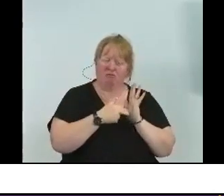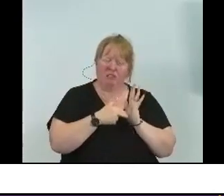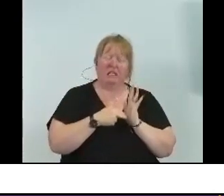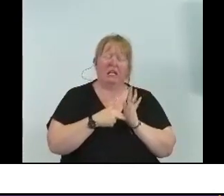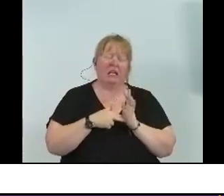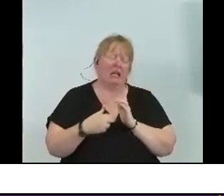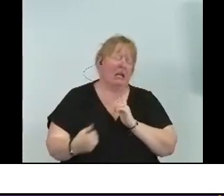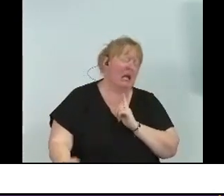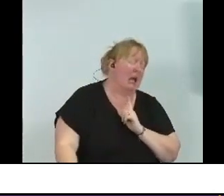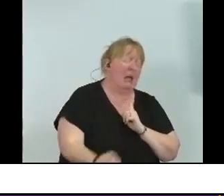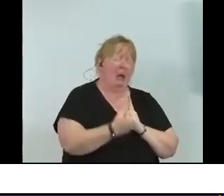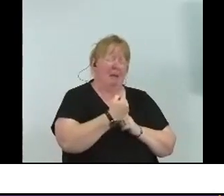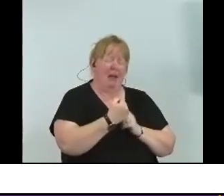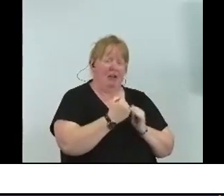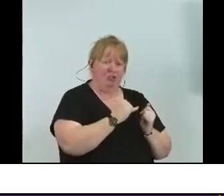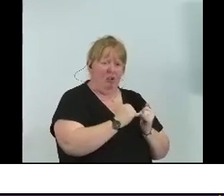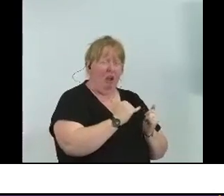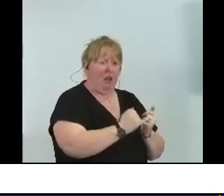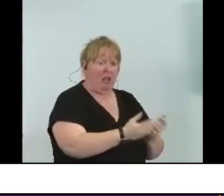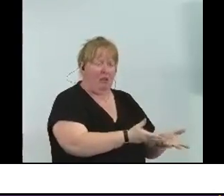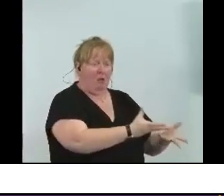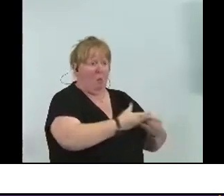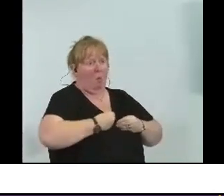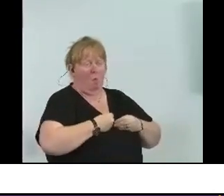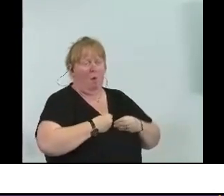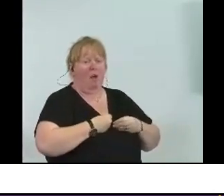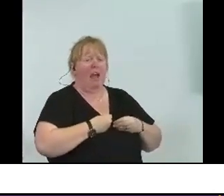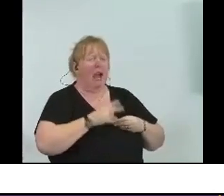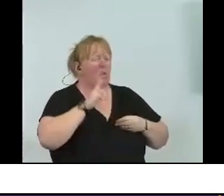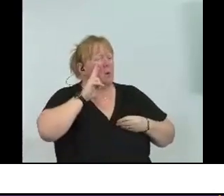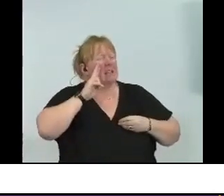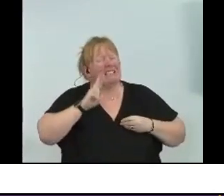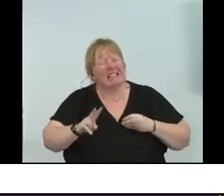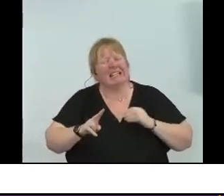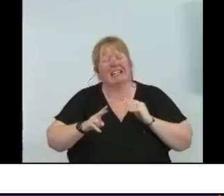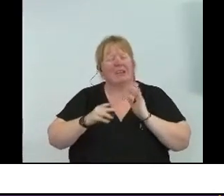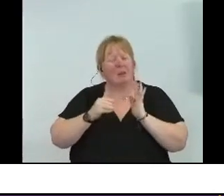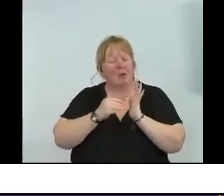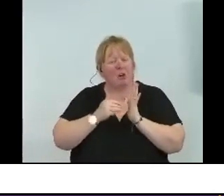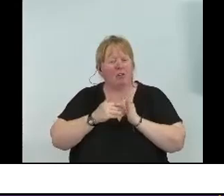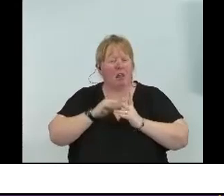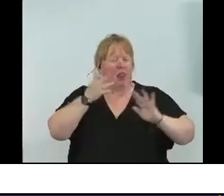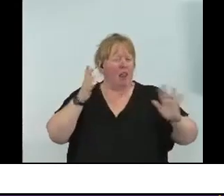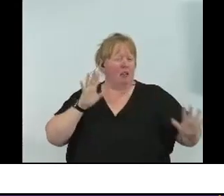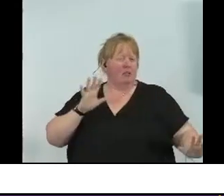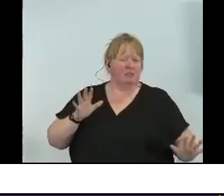impact that Shani had. And you'll see, you know, that the models, the way that they worked that day, there were moments that came up